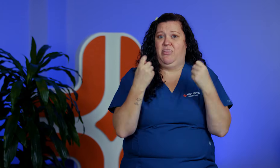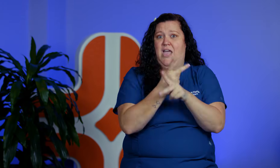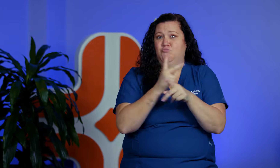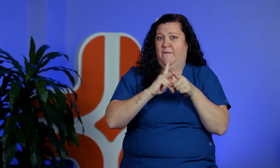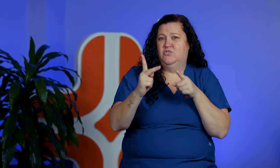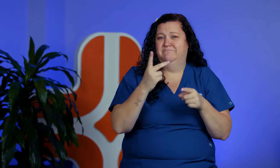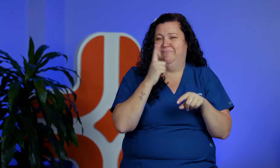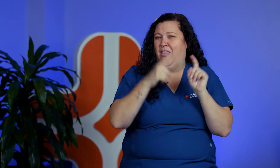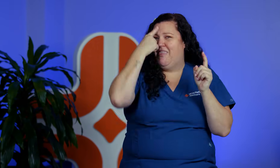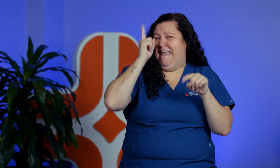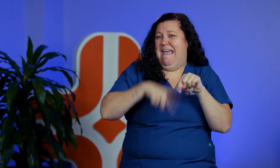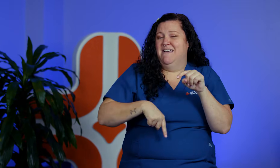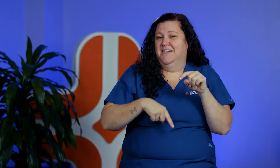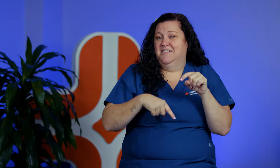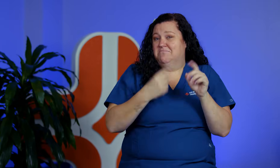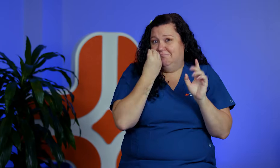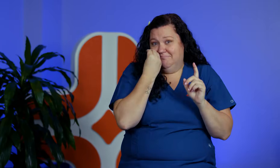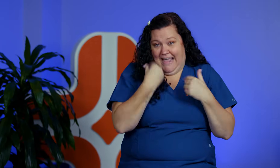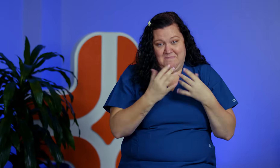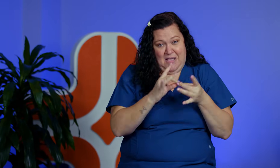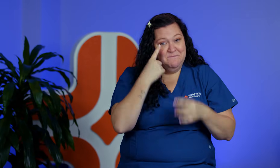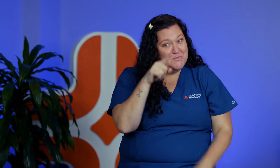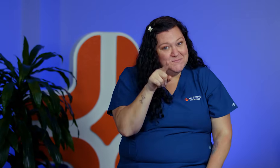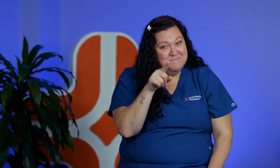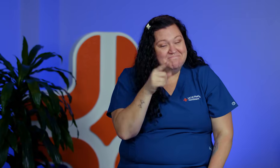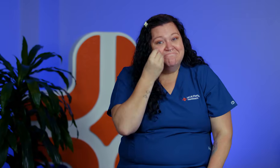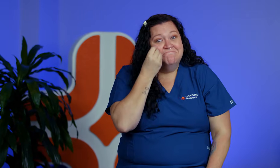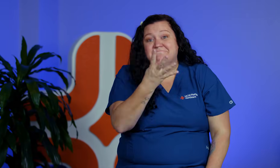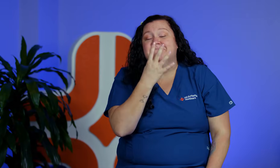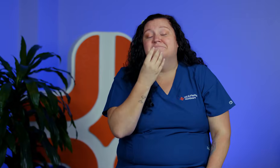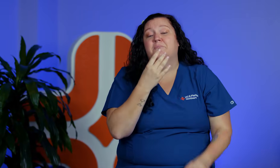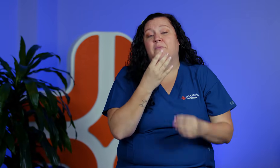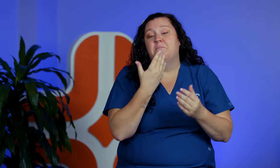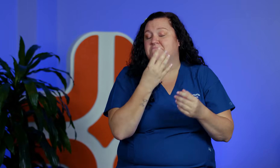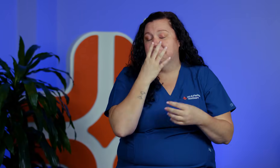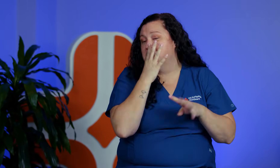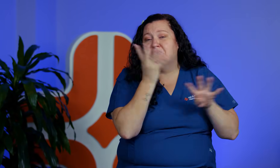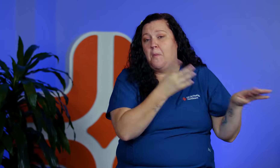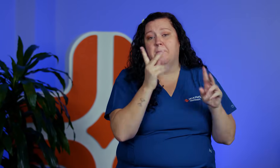who really want to become involved in the health care field or profession, I have a message for you.